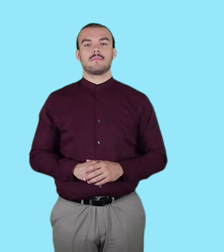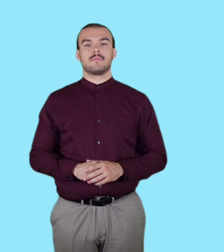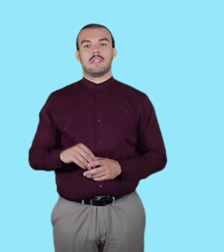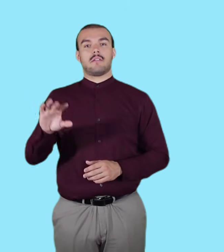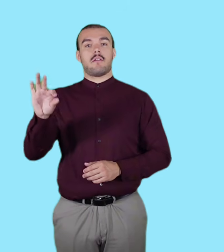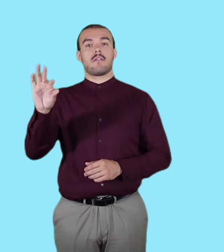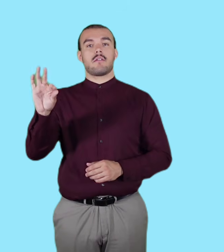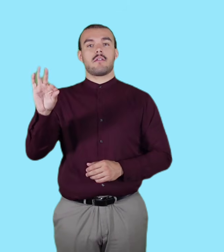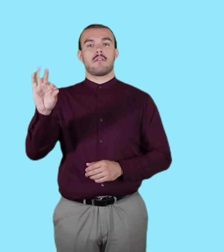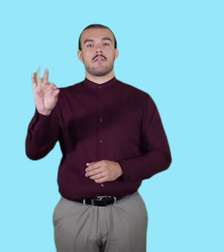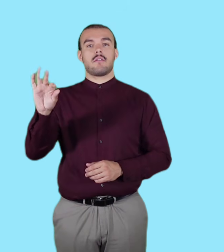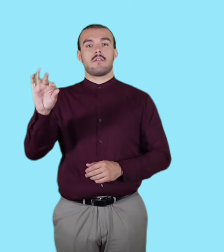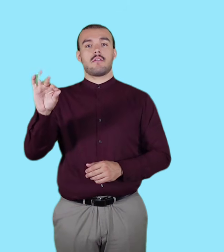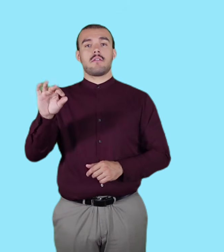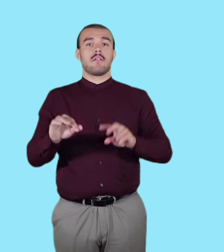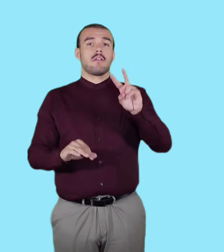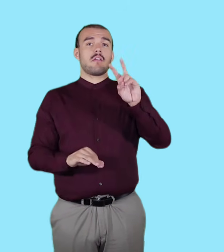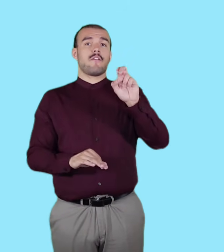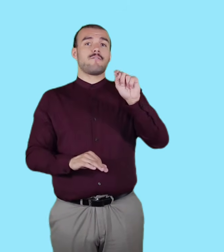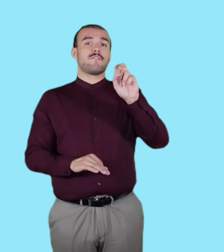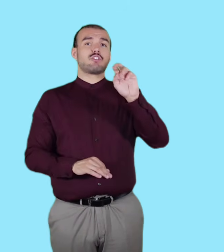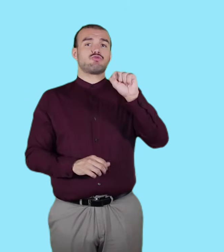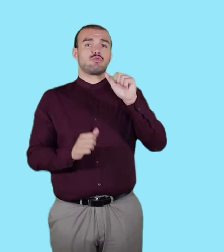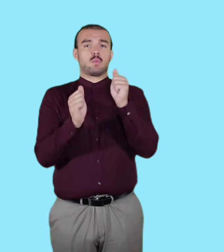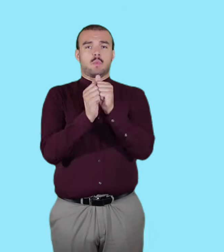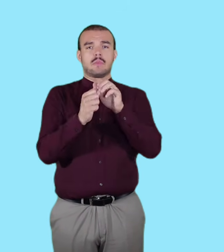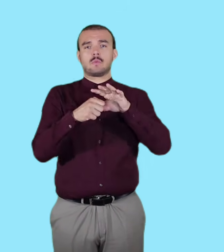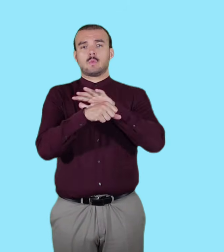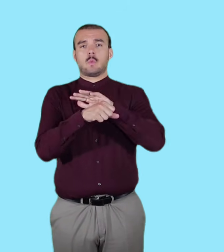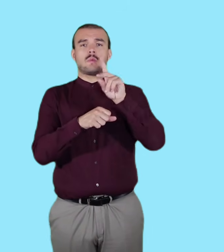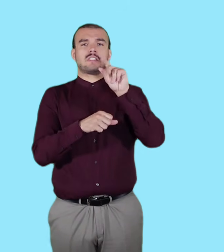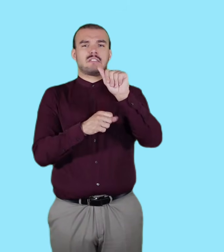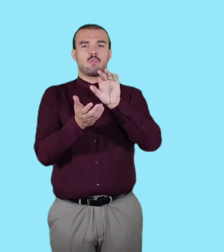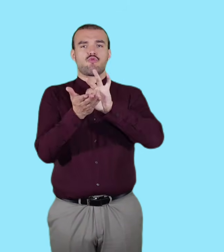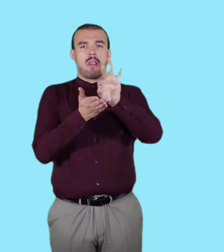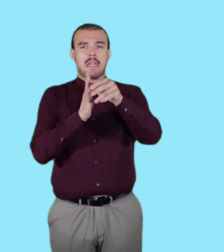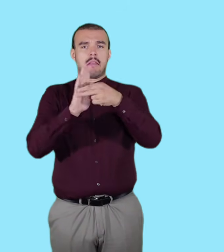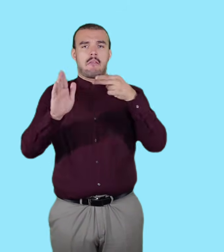Nine, are veterans with a total disability rating from the VA.